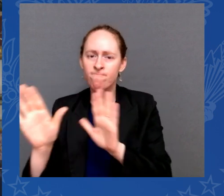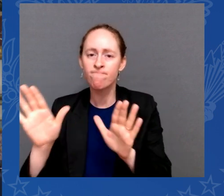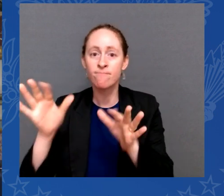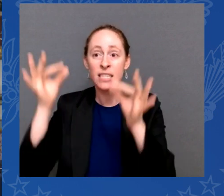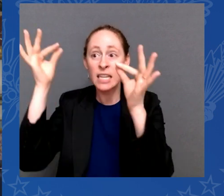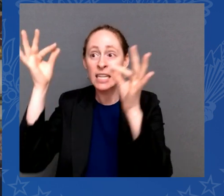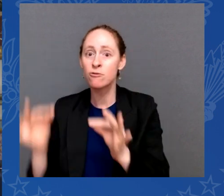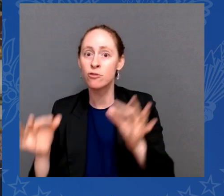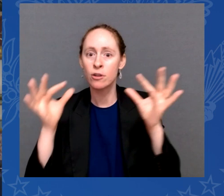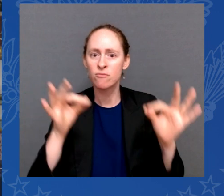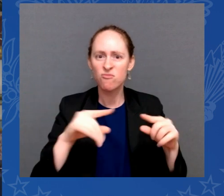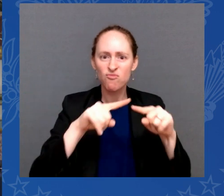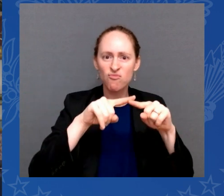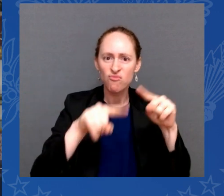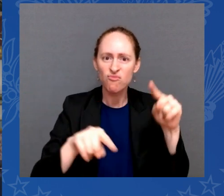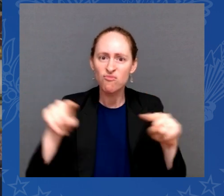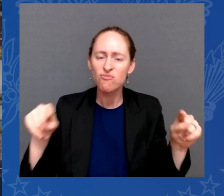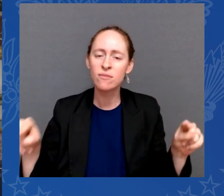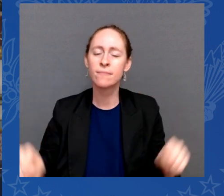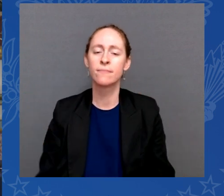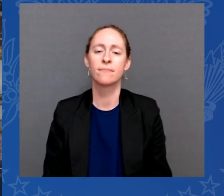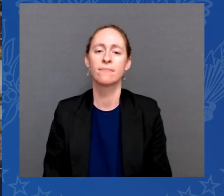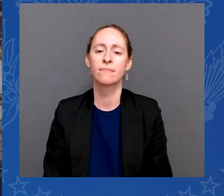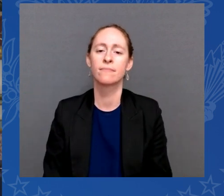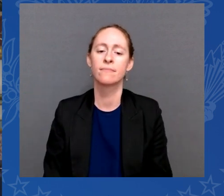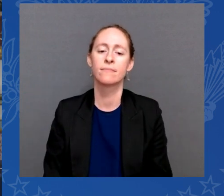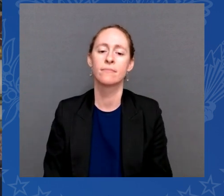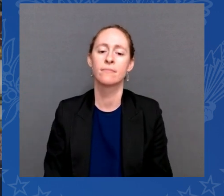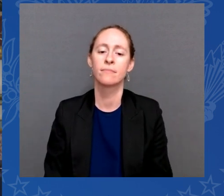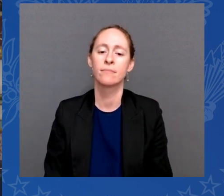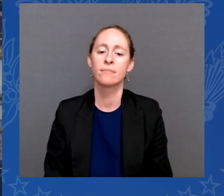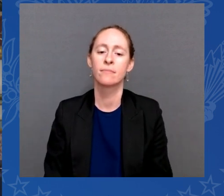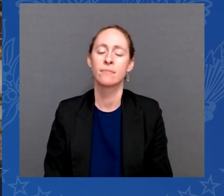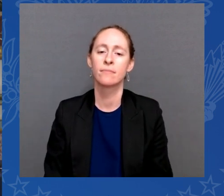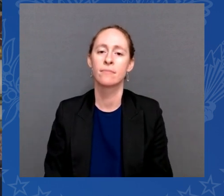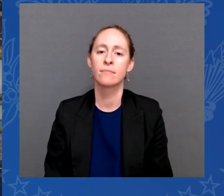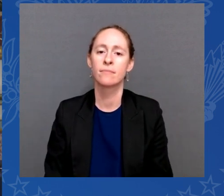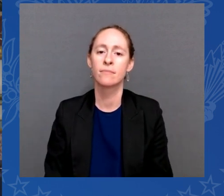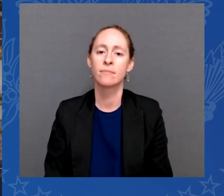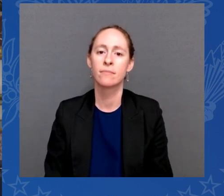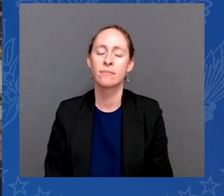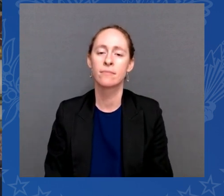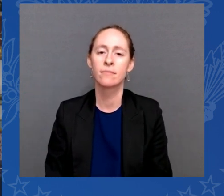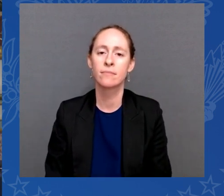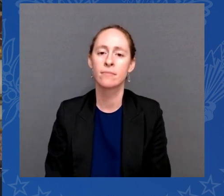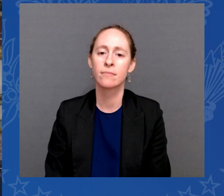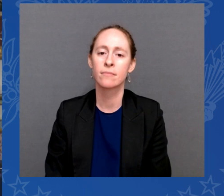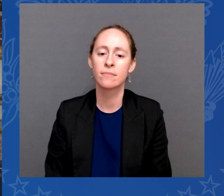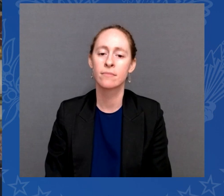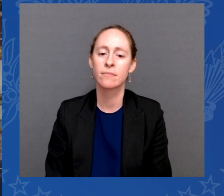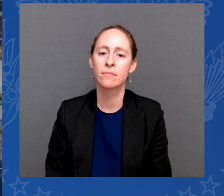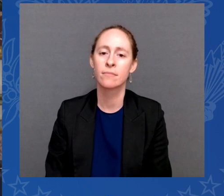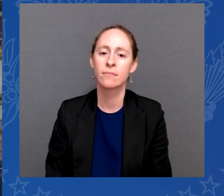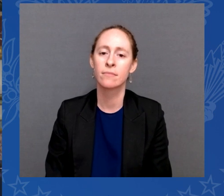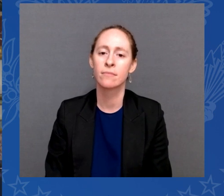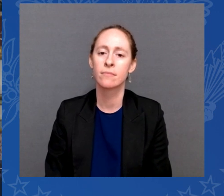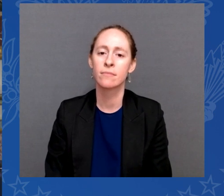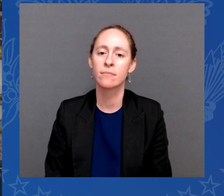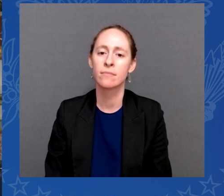which some might argue has been, by design, to intentionally confuse people about their rights.